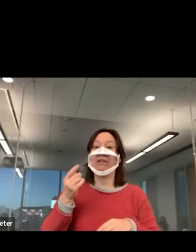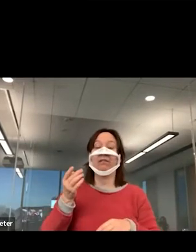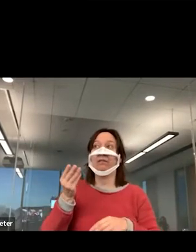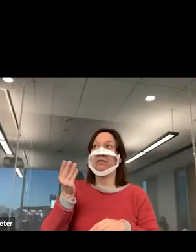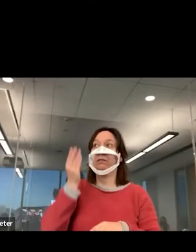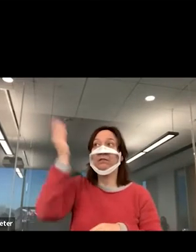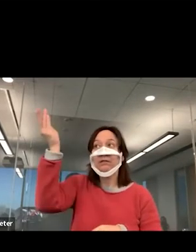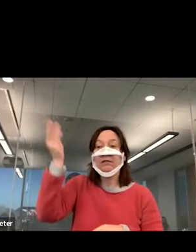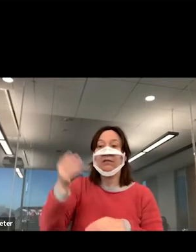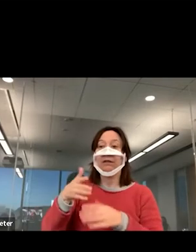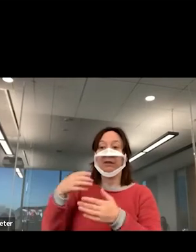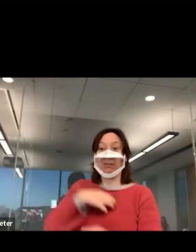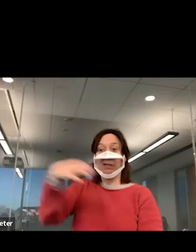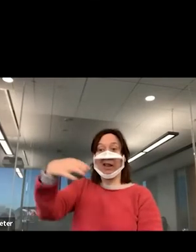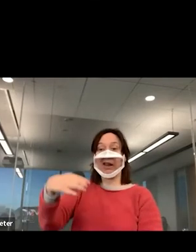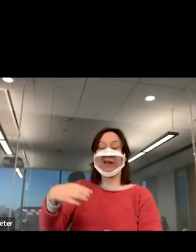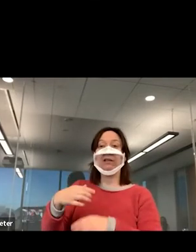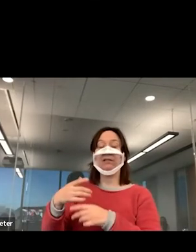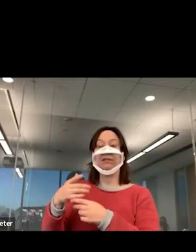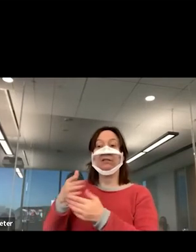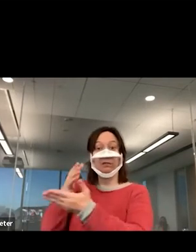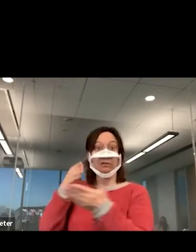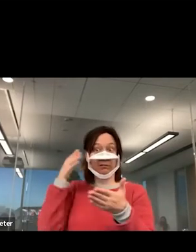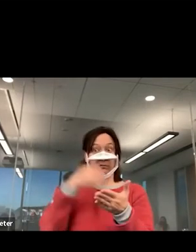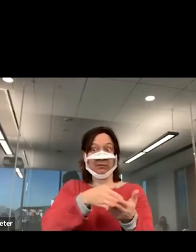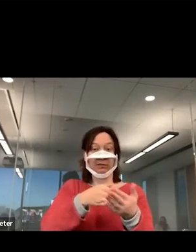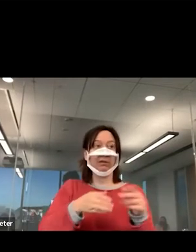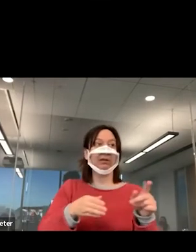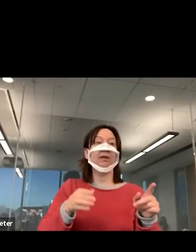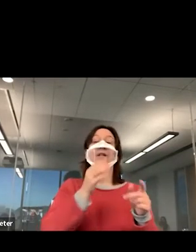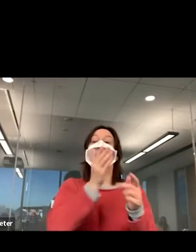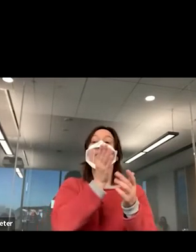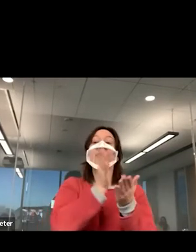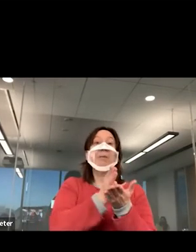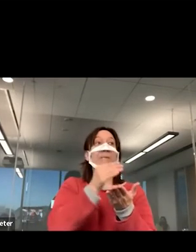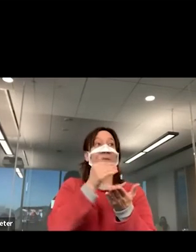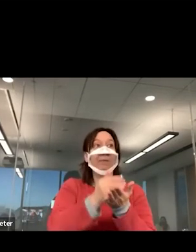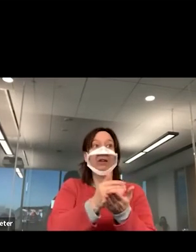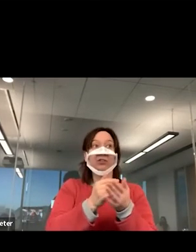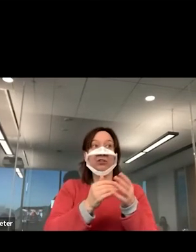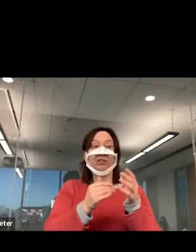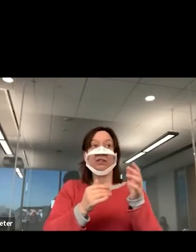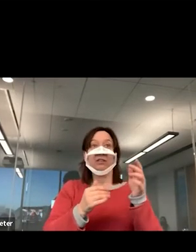the budget that the court's going to be looking at isn't the budget of some small department at